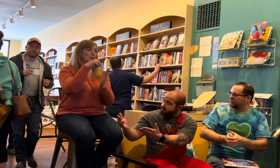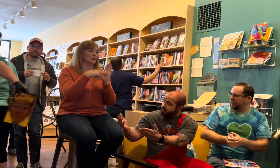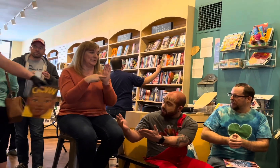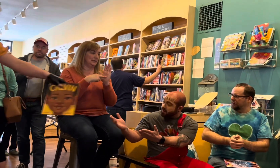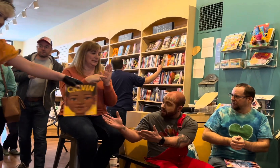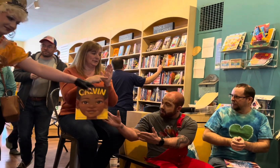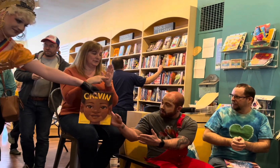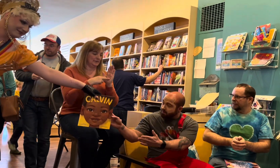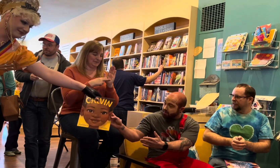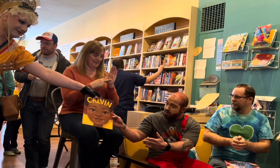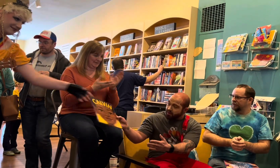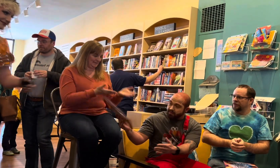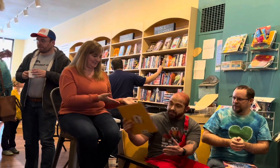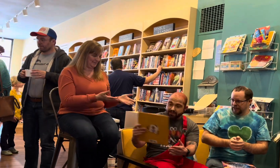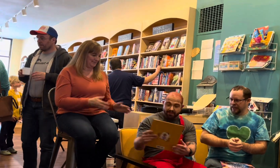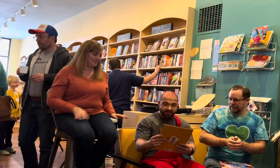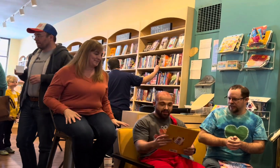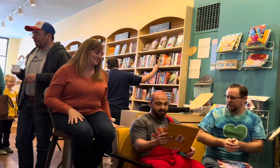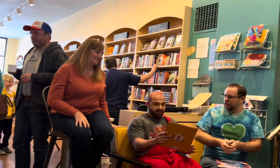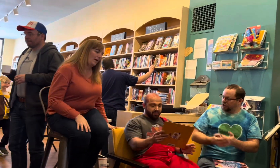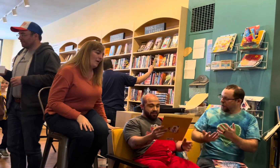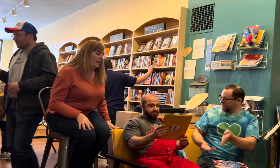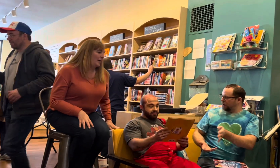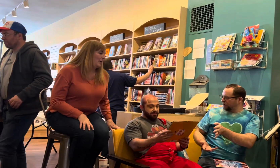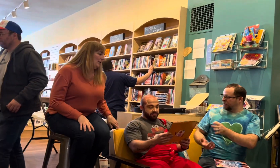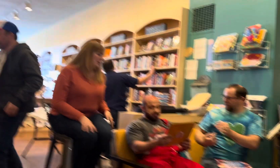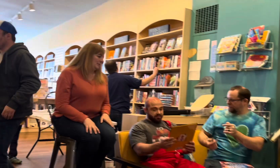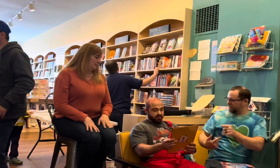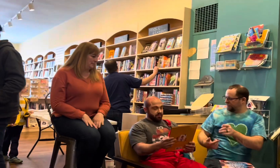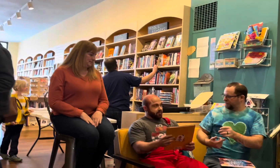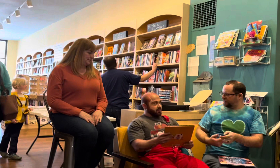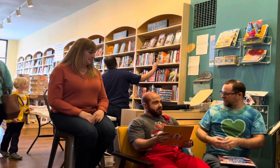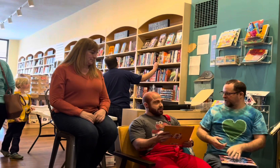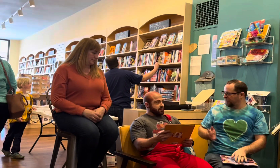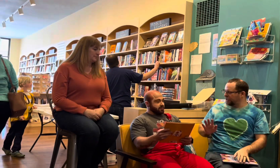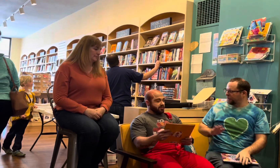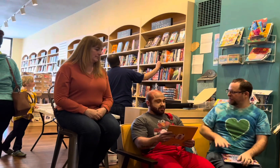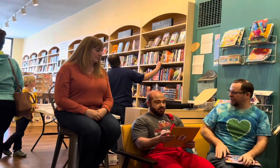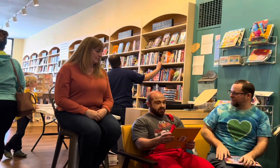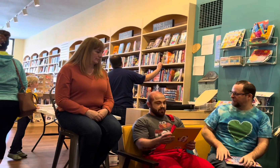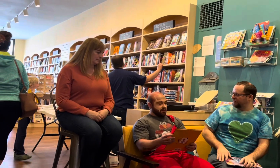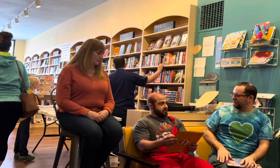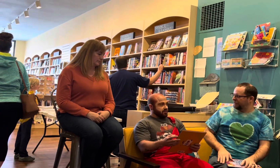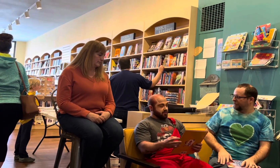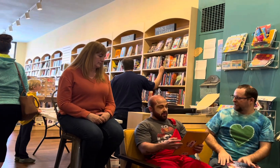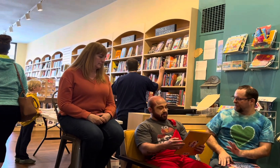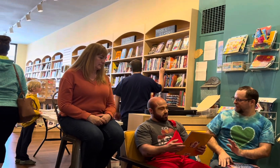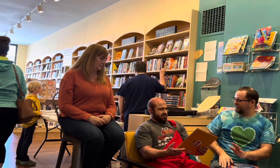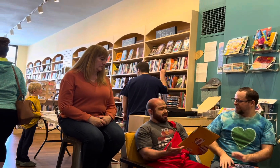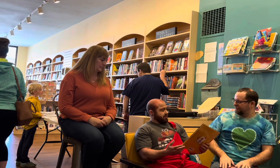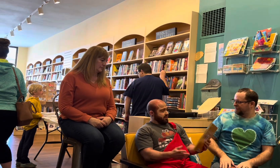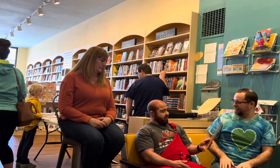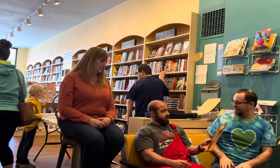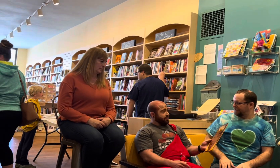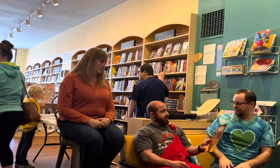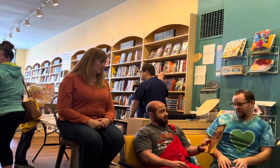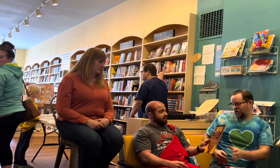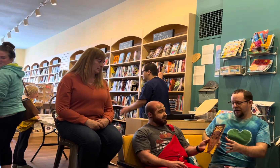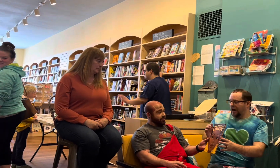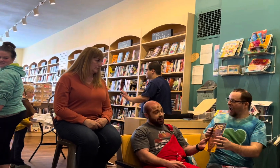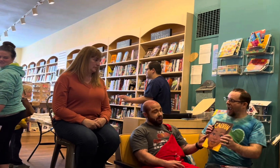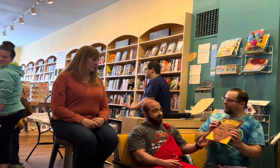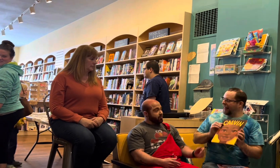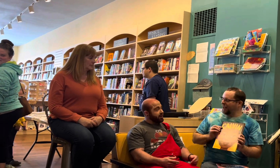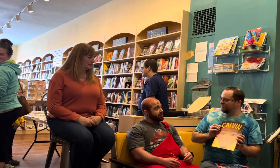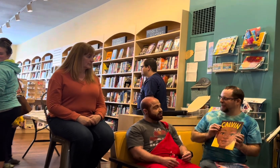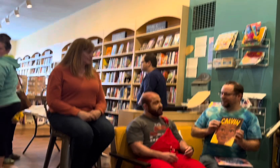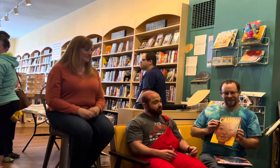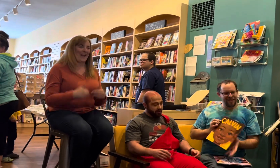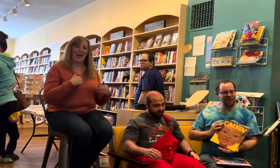one. BUSTER: Yes! AARON: Do you want me to hold it? Or you want to do it yourself? BUSTER: You want to help me? AARON: Sure! I will help you! BUSTER: Teamwork.